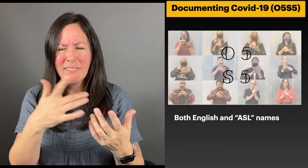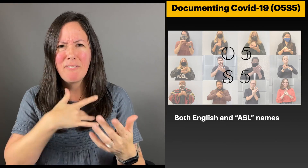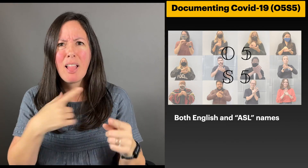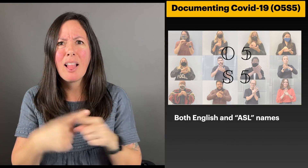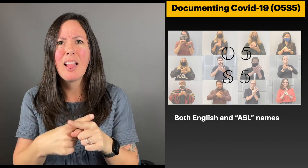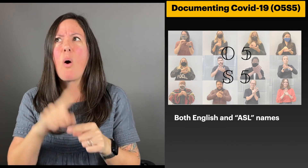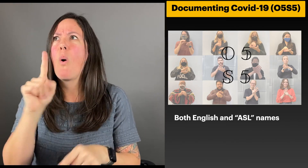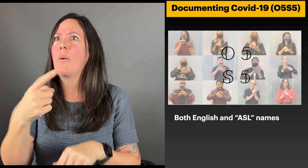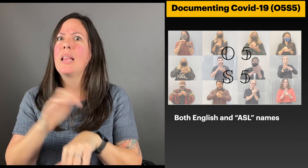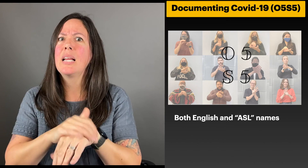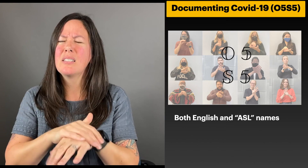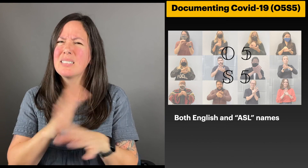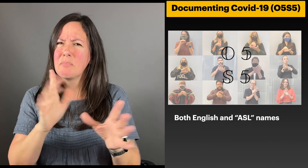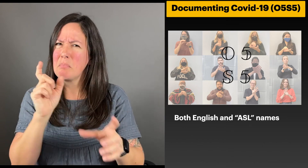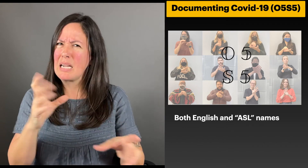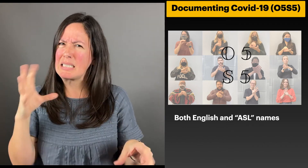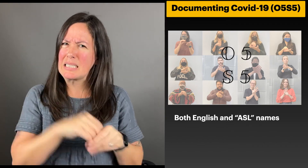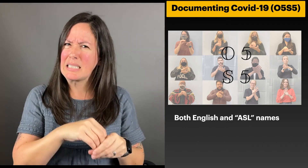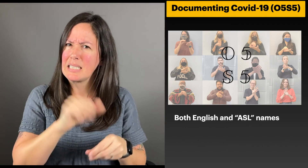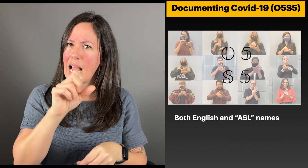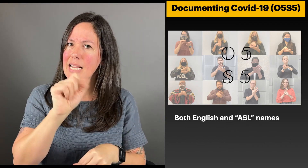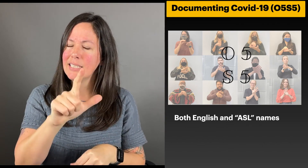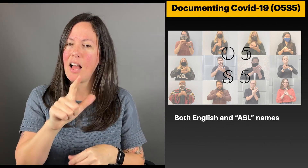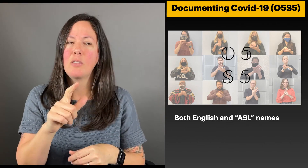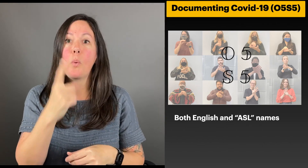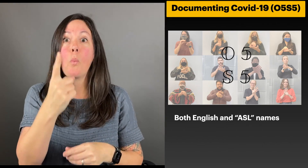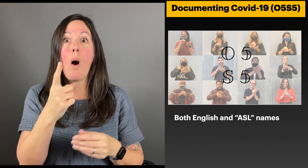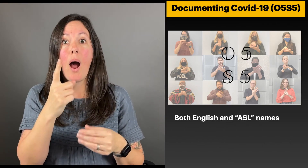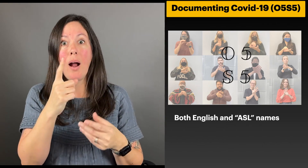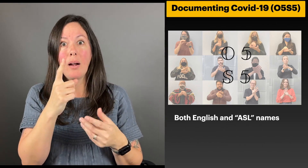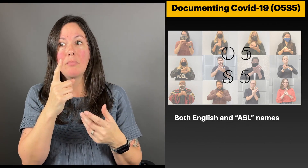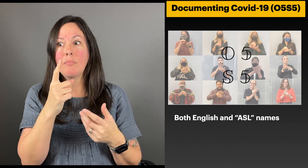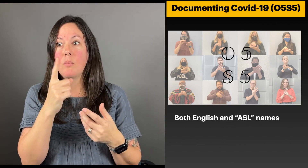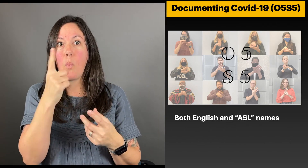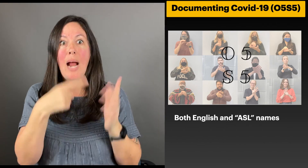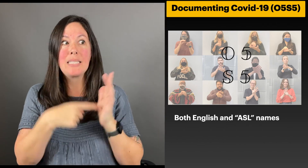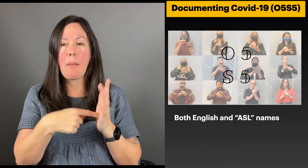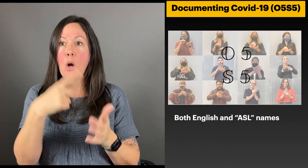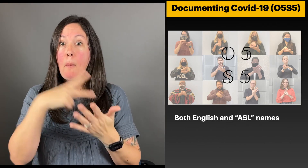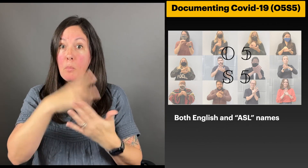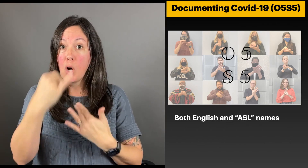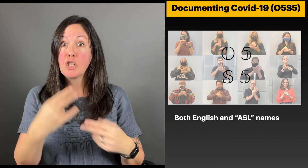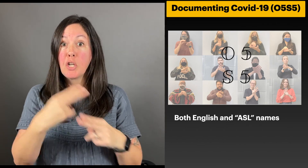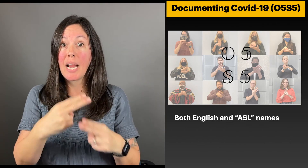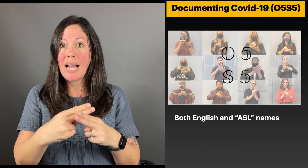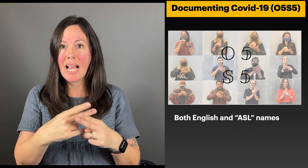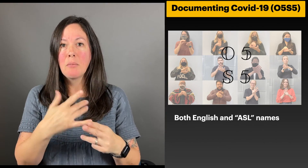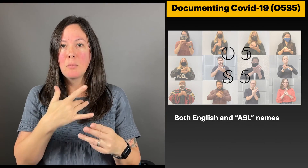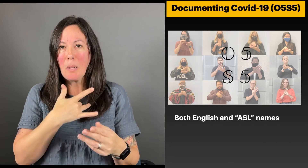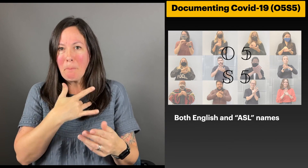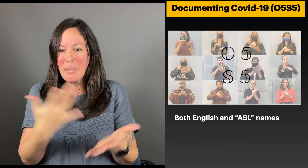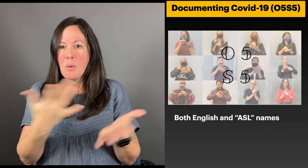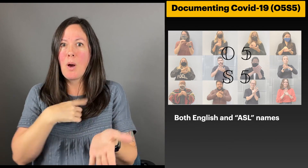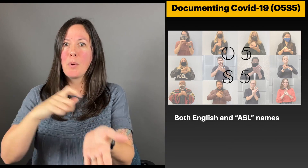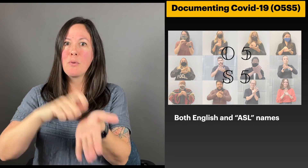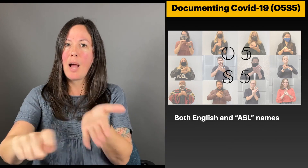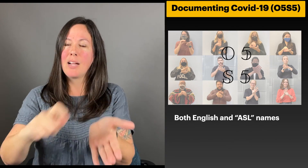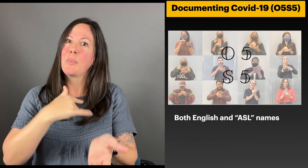English and people still kind of wrestle with this idea of documenting